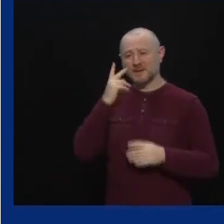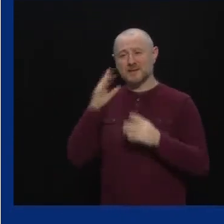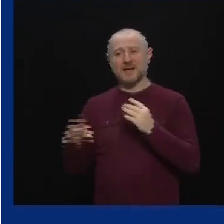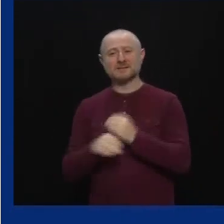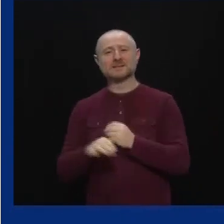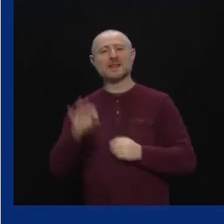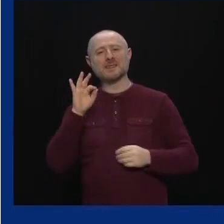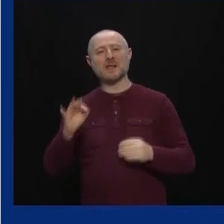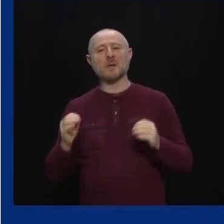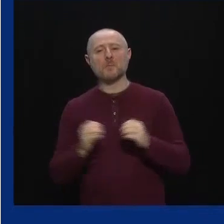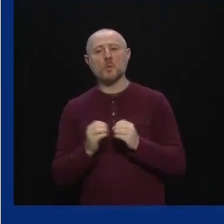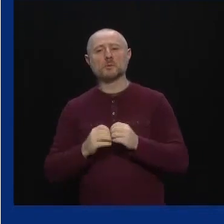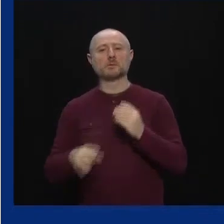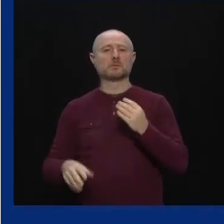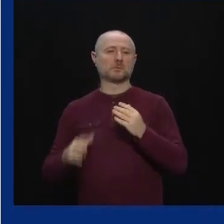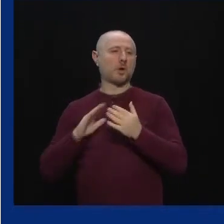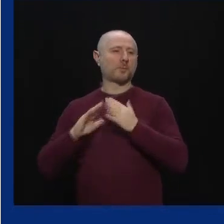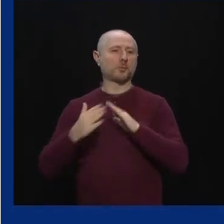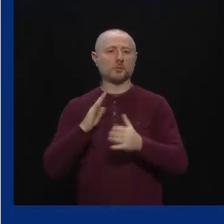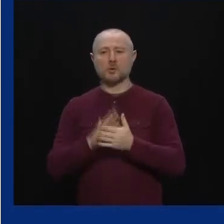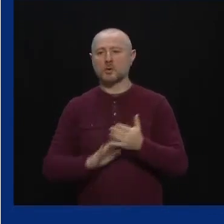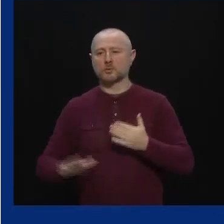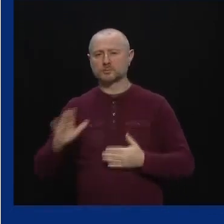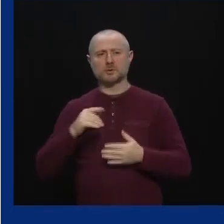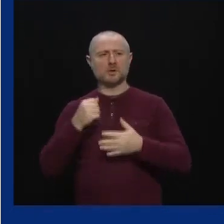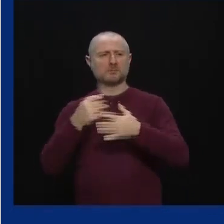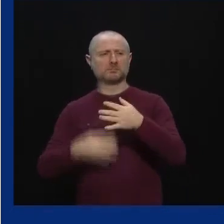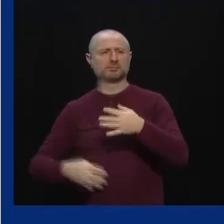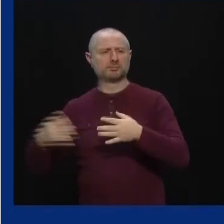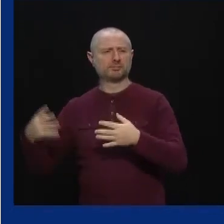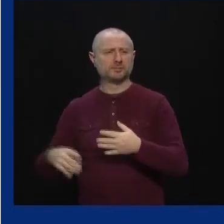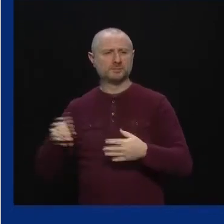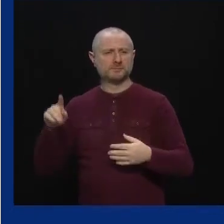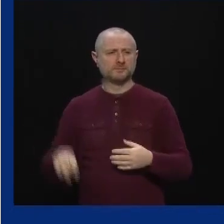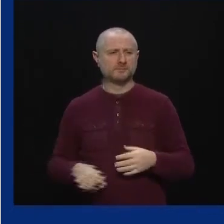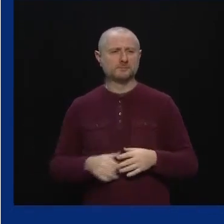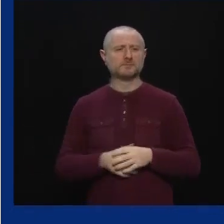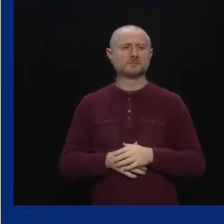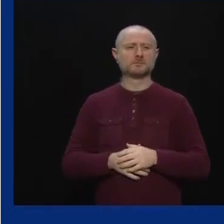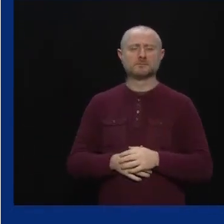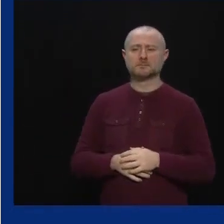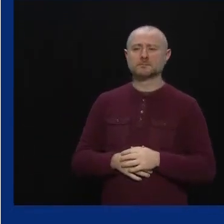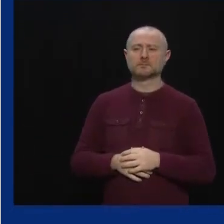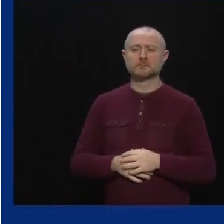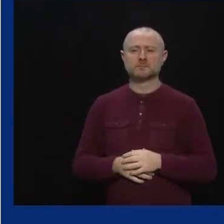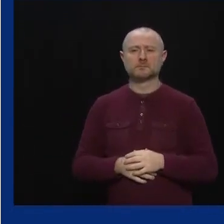WHY NOT USE THAT FACILITY, RAMP IT UP WITH ENOUGH TESTS. SO, THESE ARE THE SITES WE HAVE